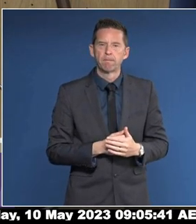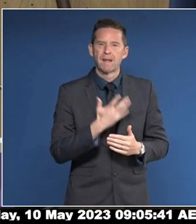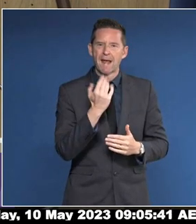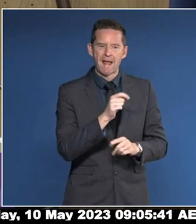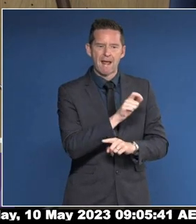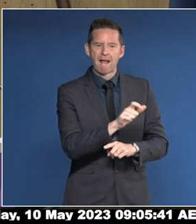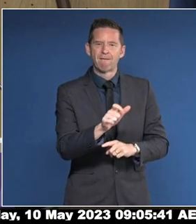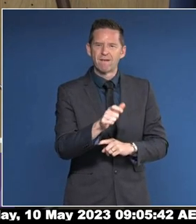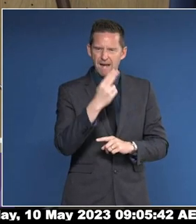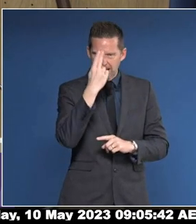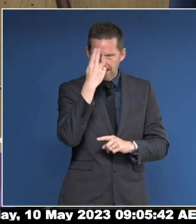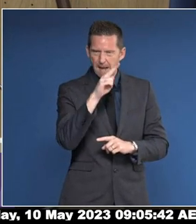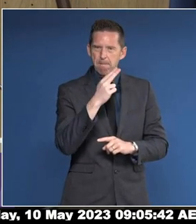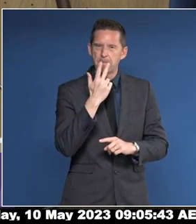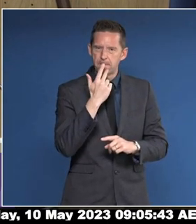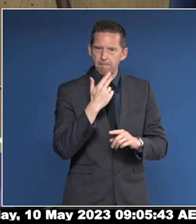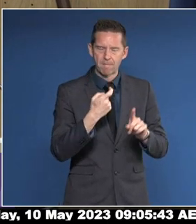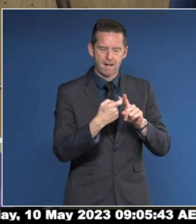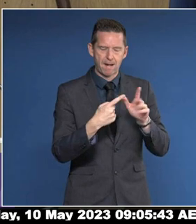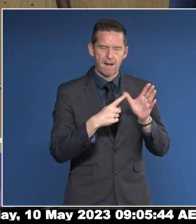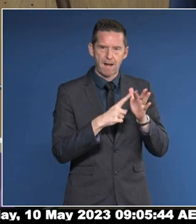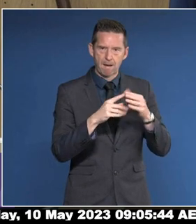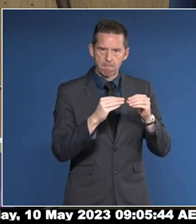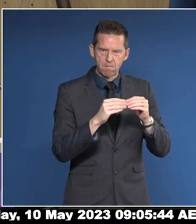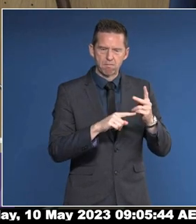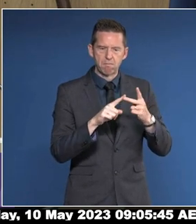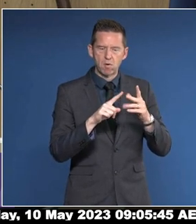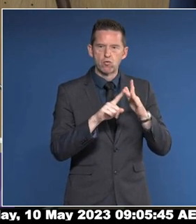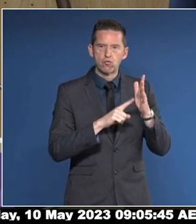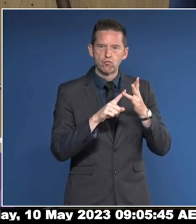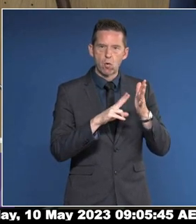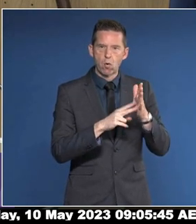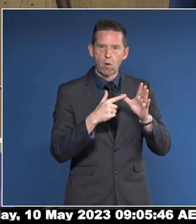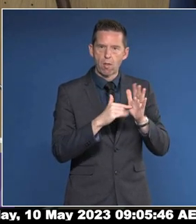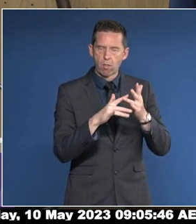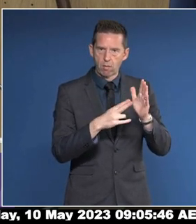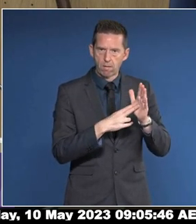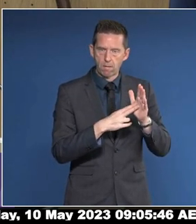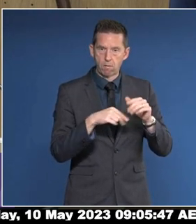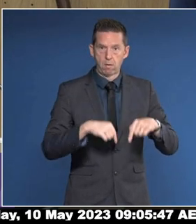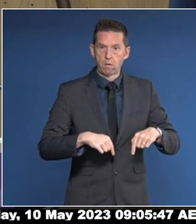and Jonathon. The Royal Commission has made directions prohibiting publication of their